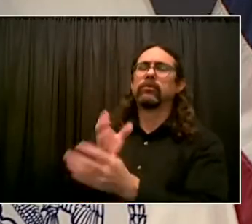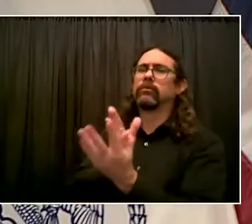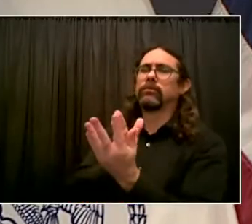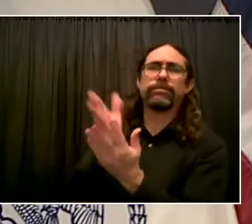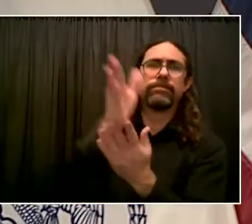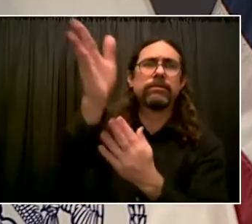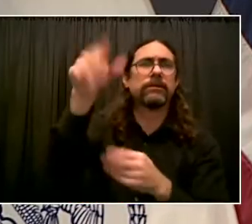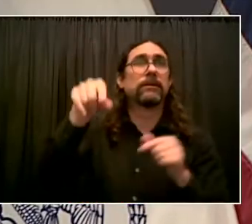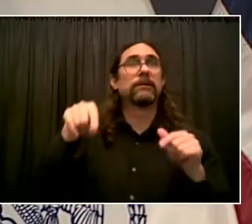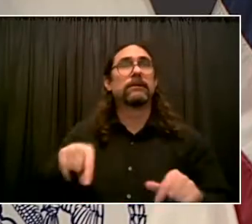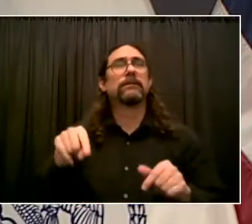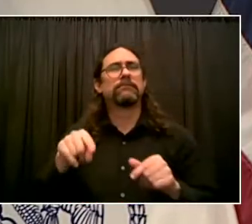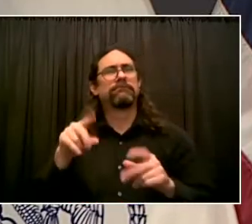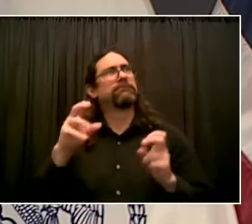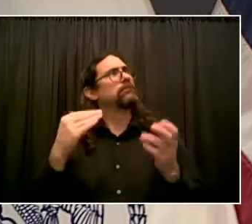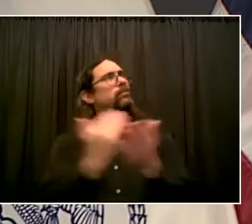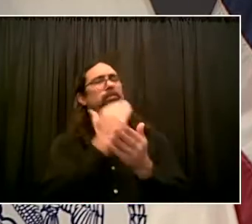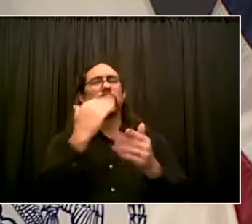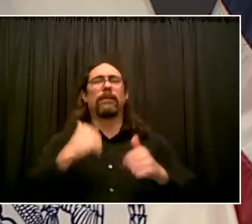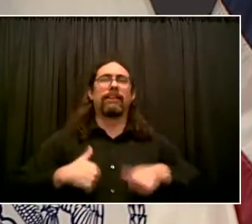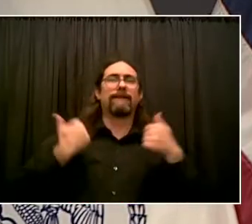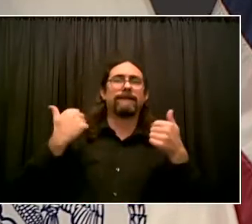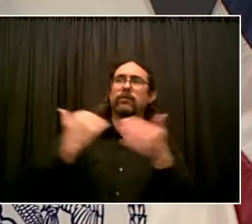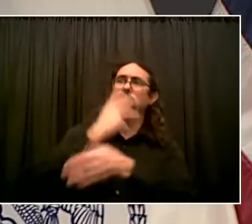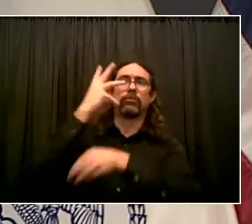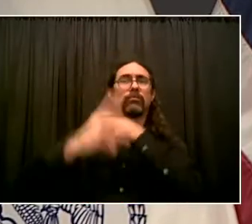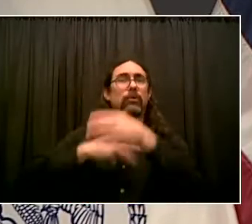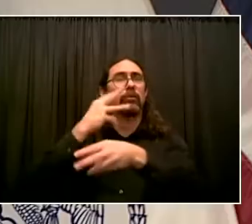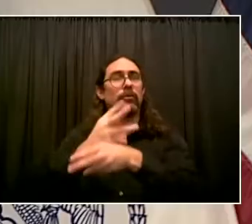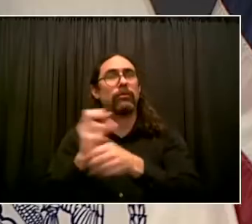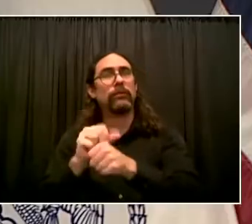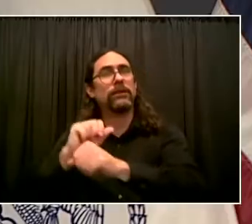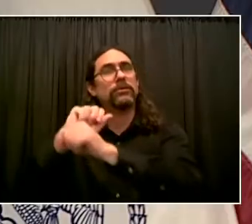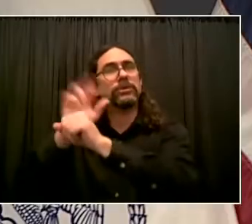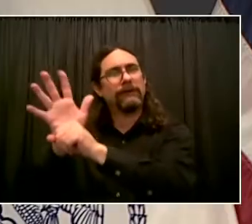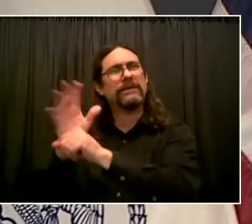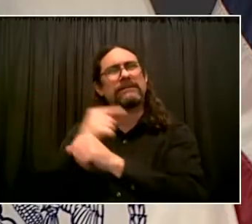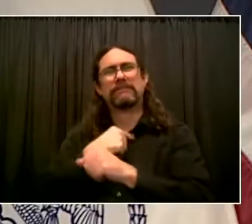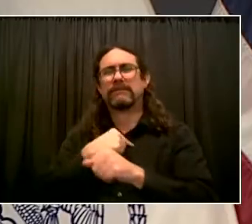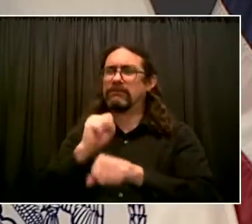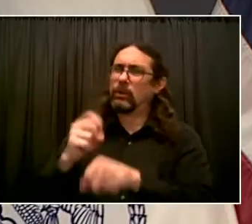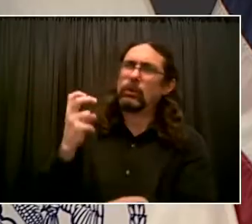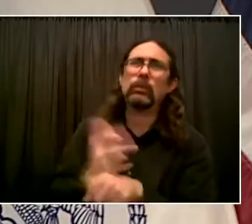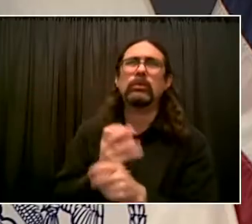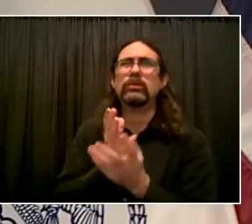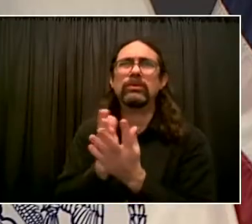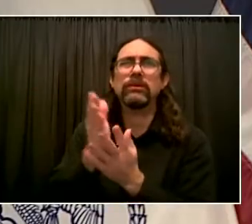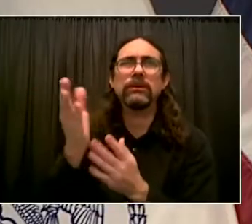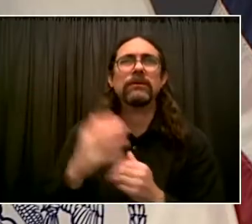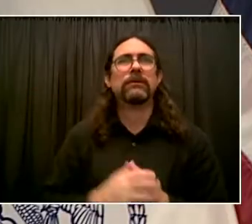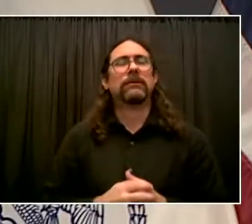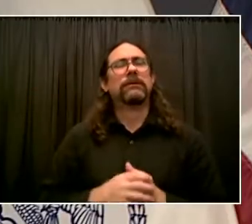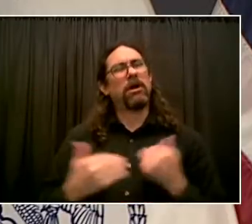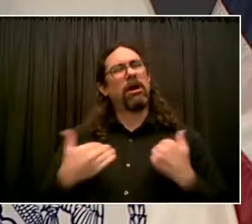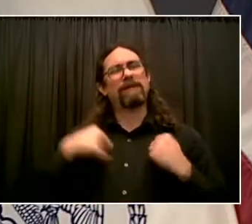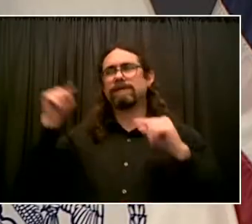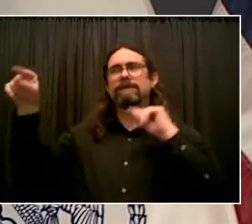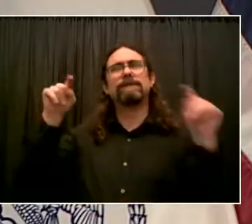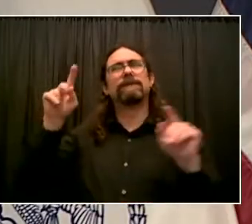NATIONAL VOICES DURING THIS CRISIS. WE HAVE ALL BEEN TRYING TO NAVIGATE AN EXTREMELY